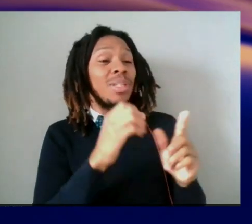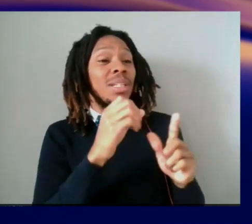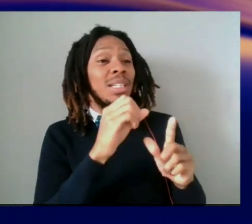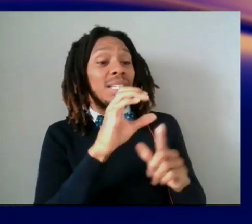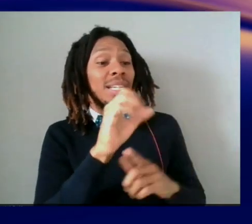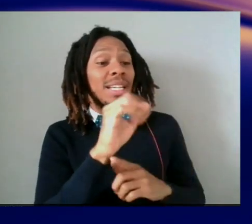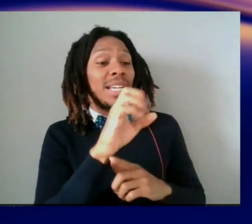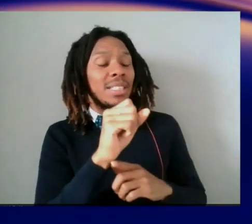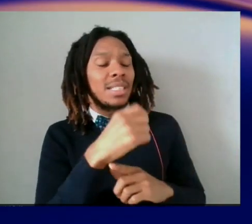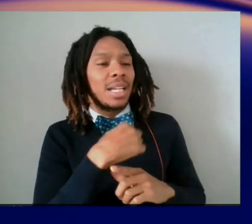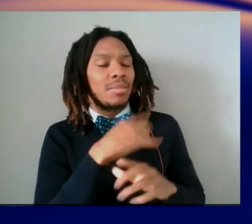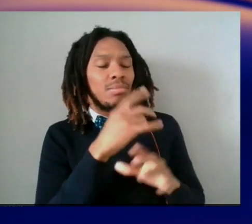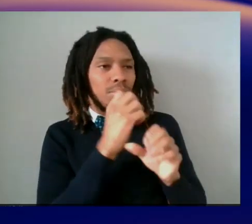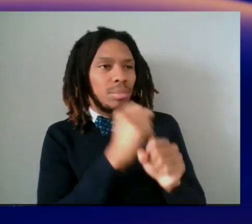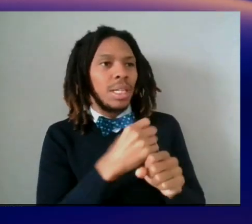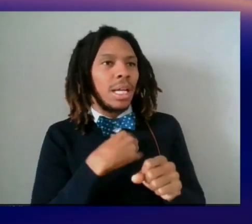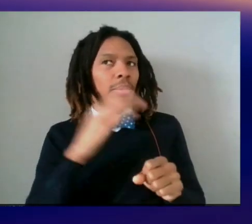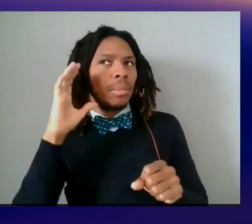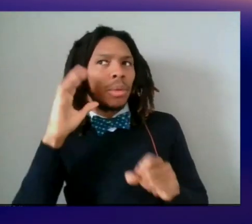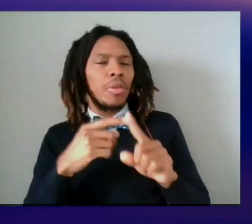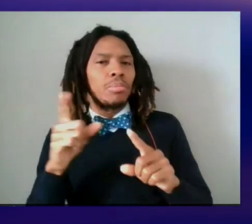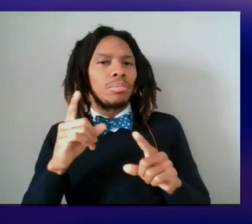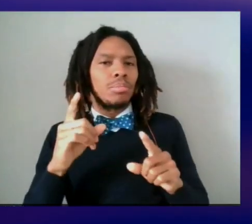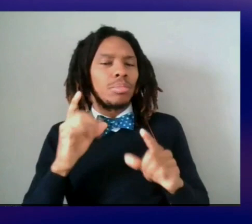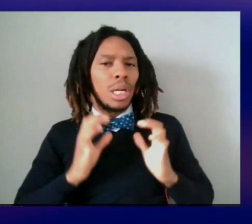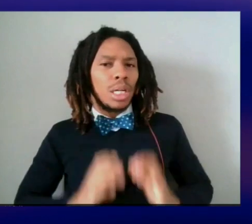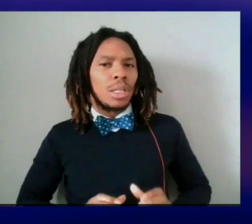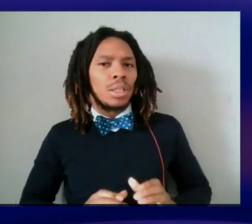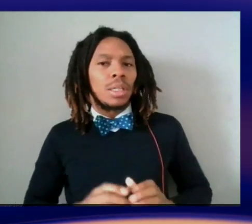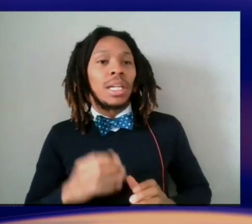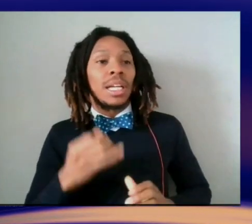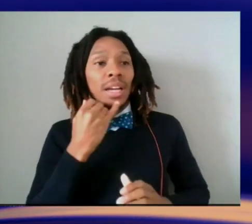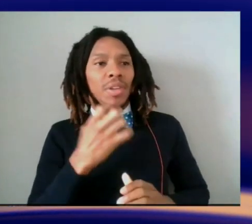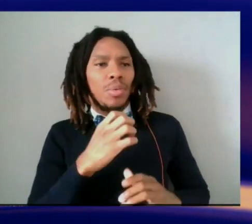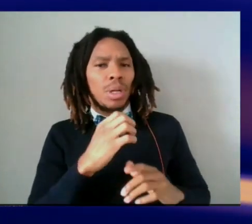and that I'm hearing from customers are, if you wanna train a machine learning model, for example